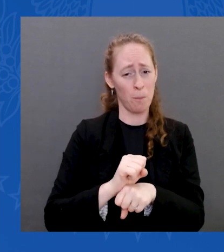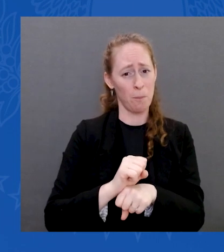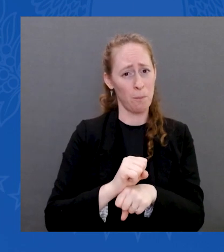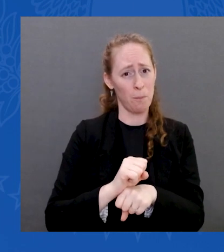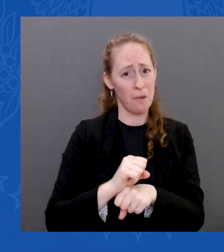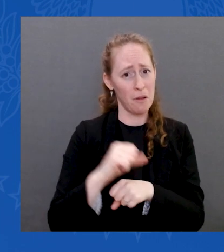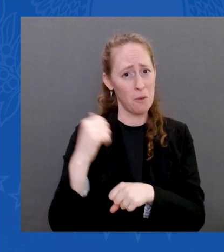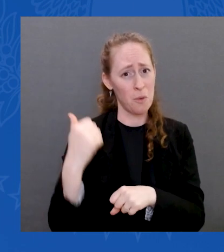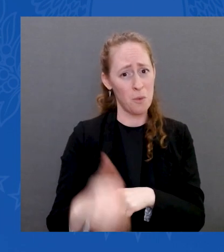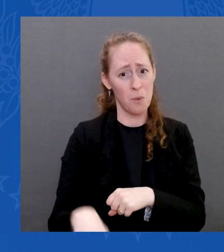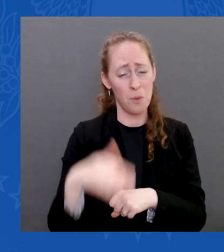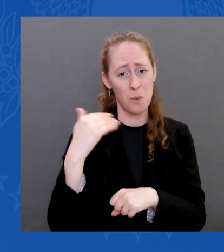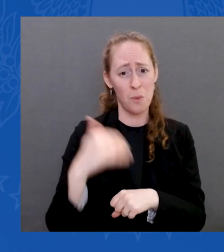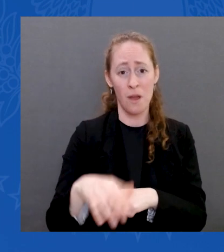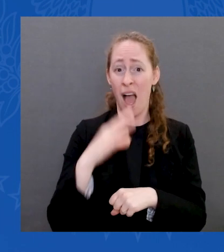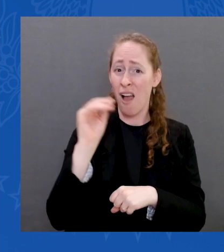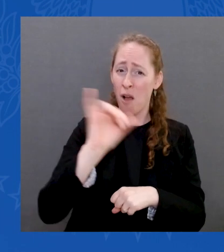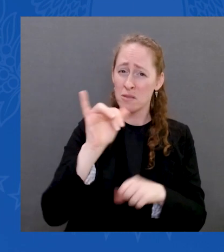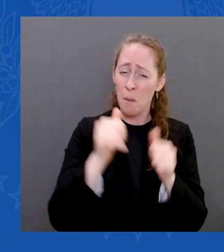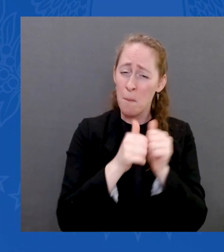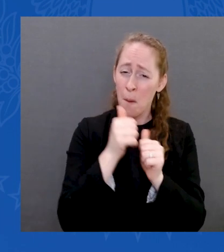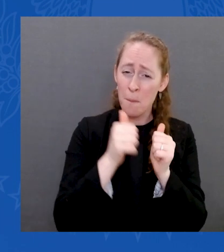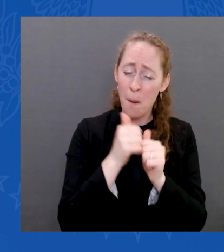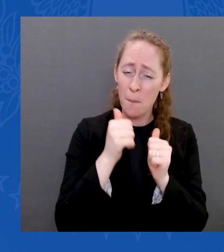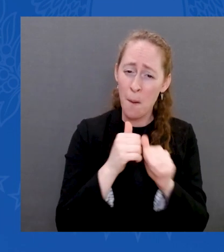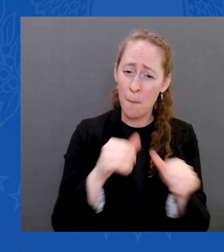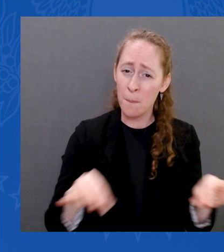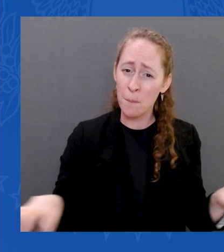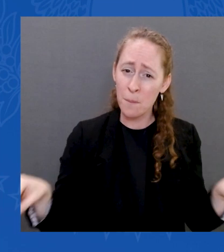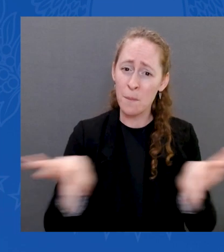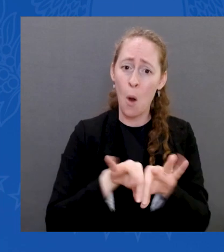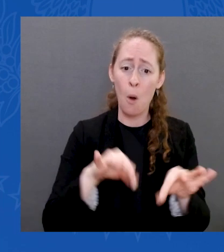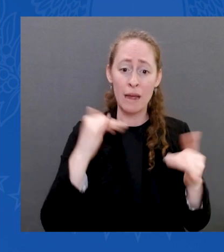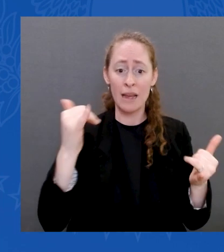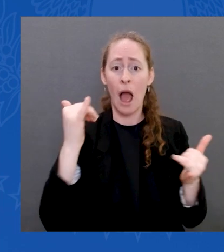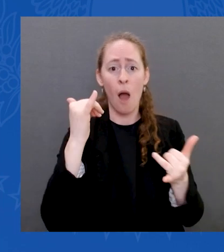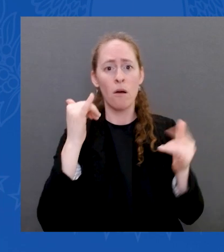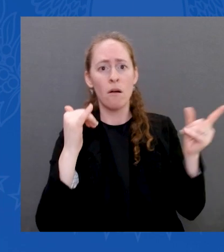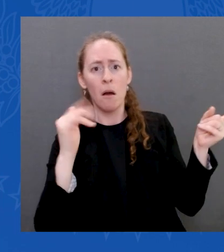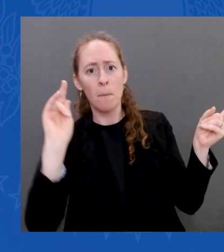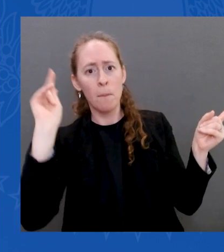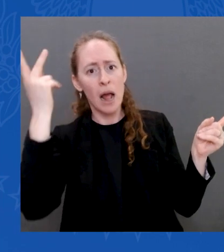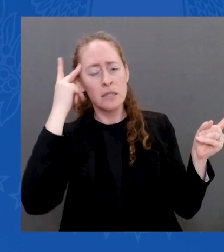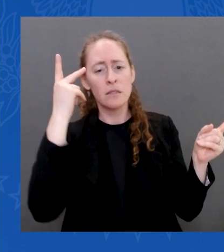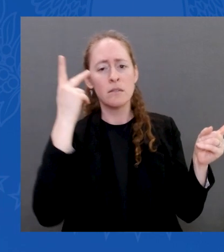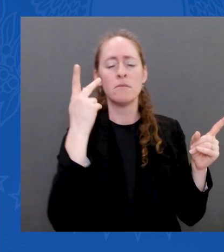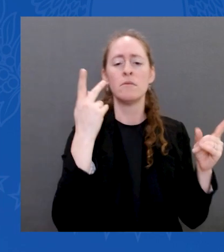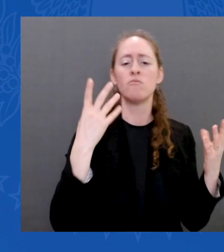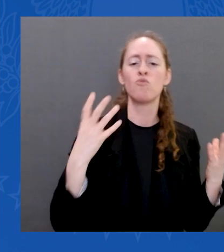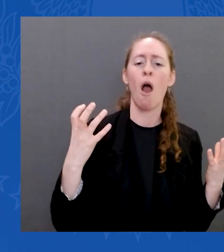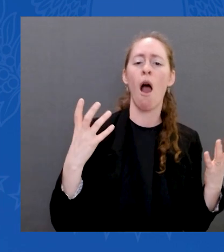Today, there are too many politicians trying to score political points, trying to ban books -- even math books.